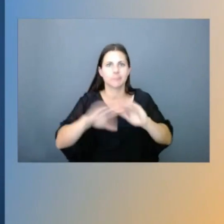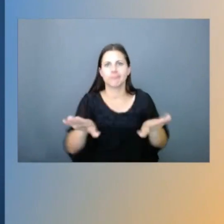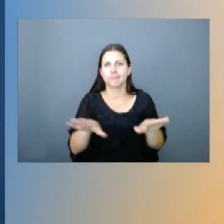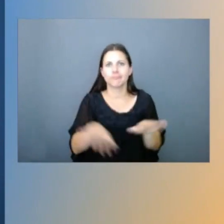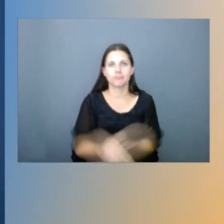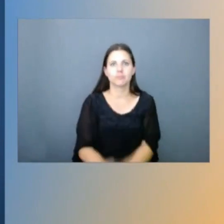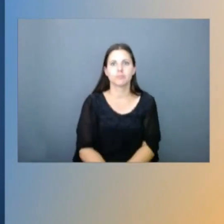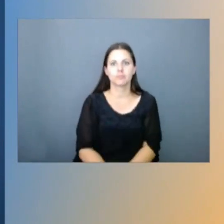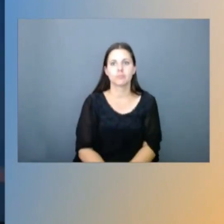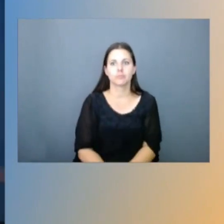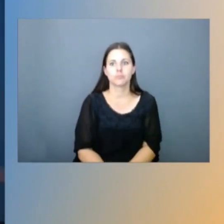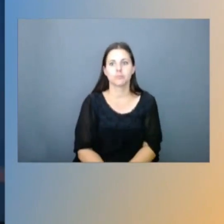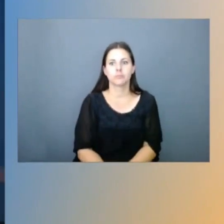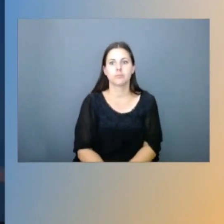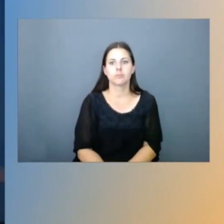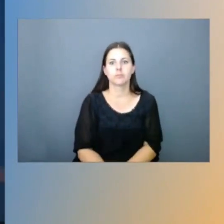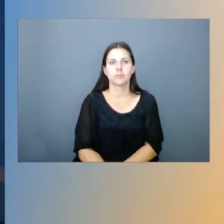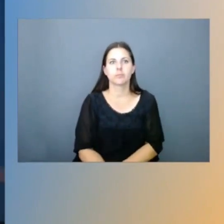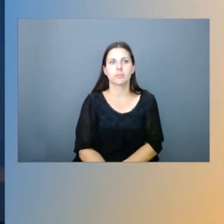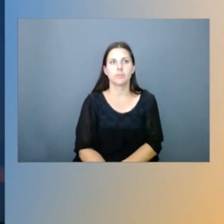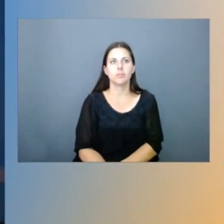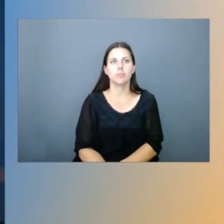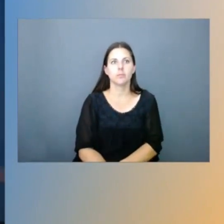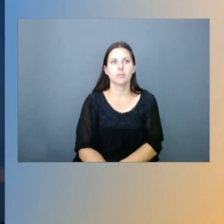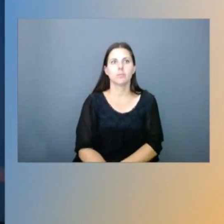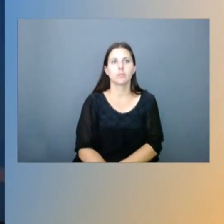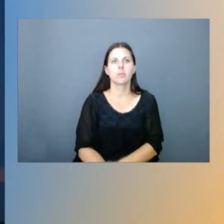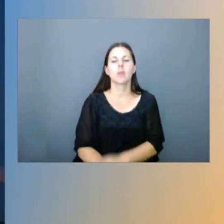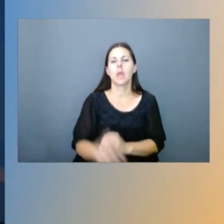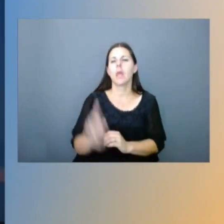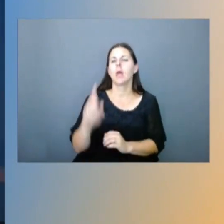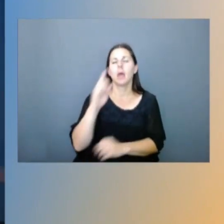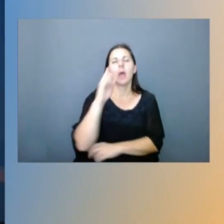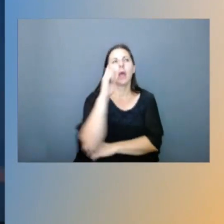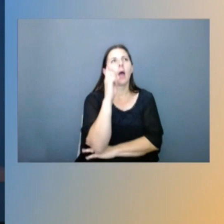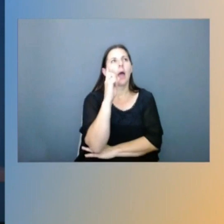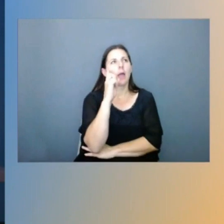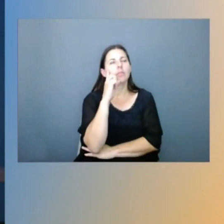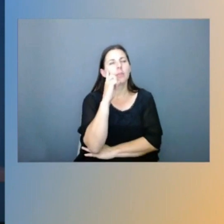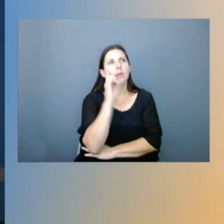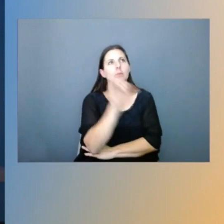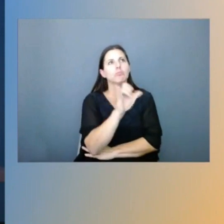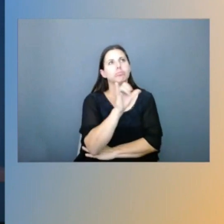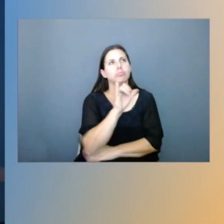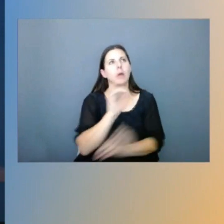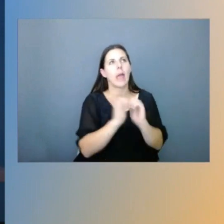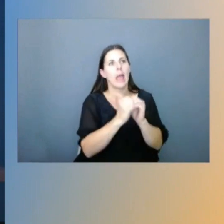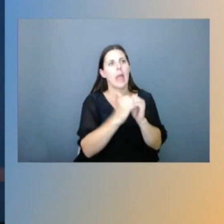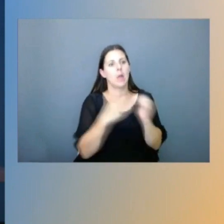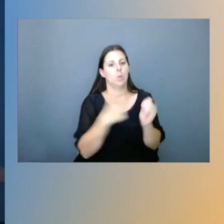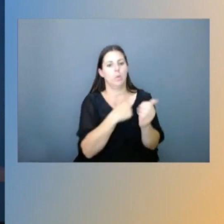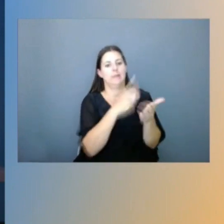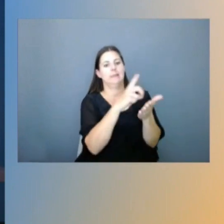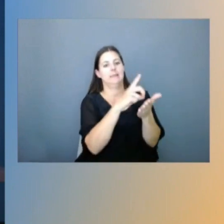I think that this is kinda how we've designed this architecture specifically for cloud,